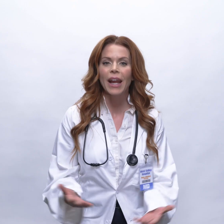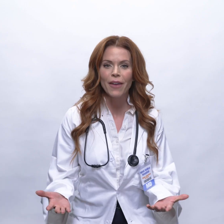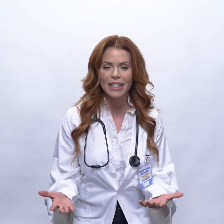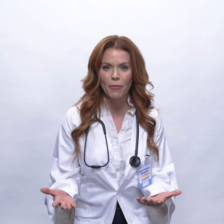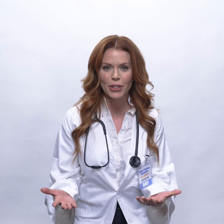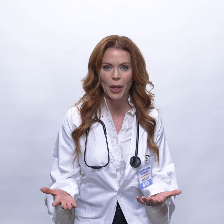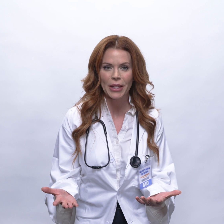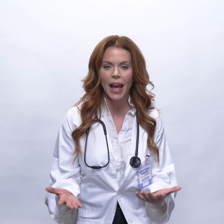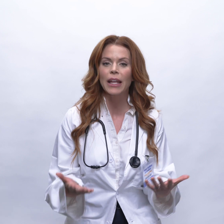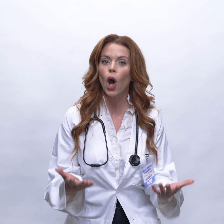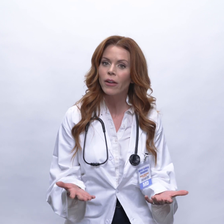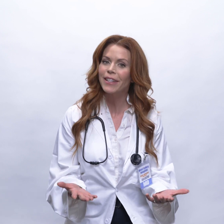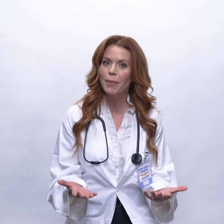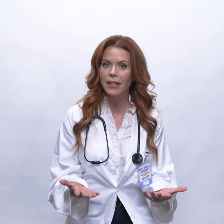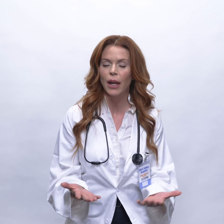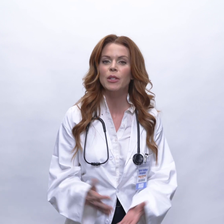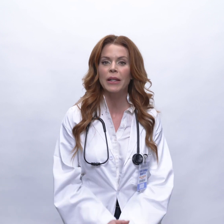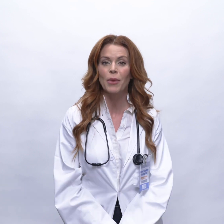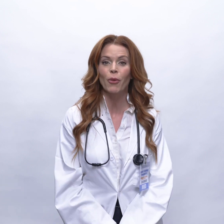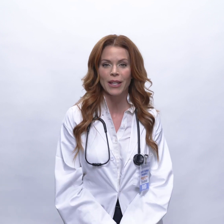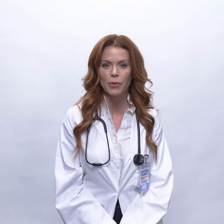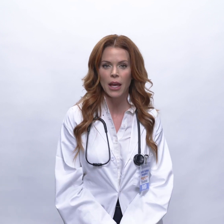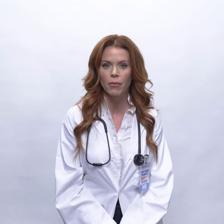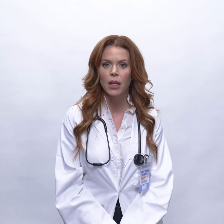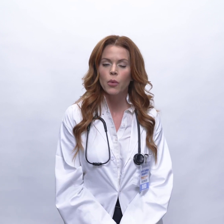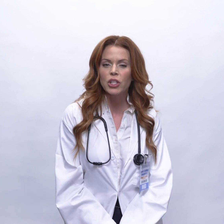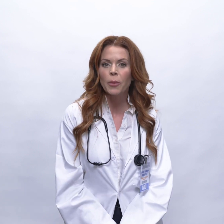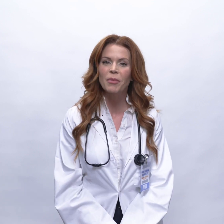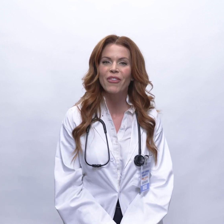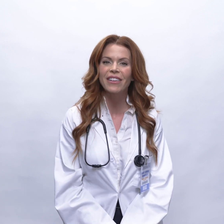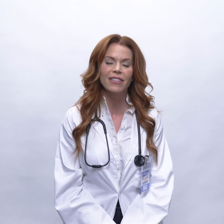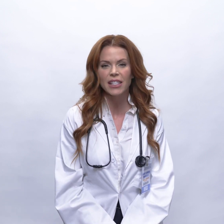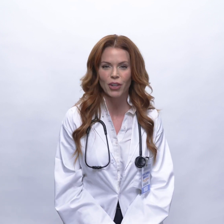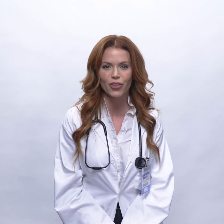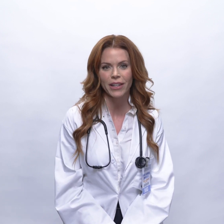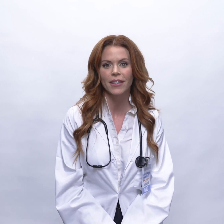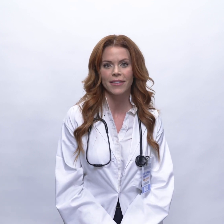When I have a deaf patient come in, I can already expect that I will spend a bit more time with them, which helps me feel less frustrated.